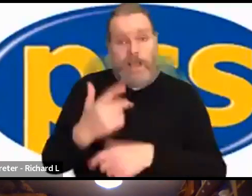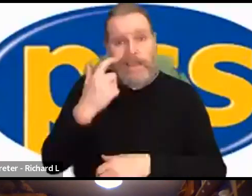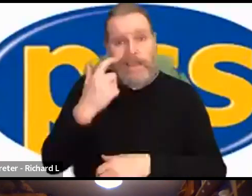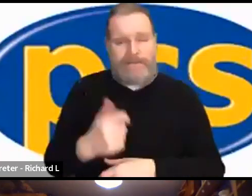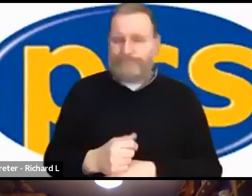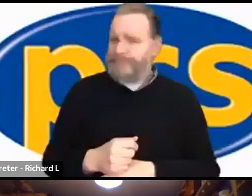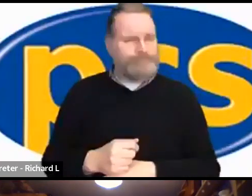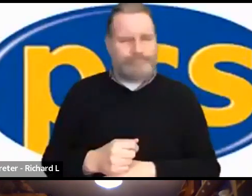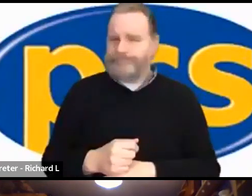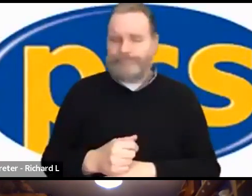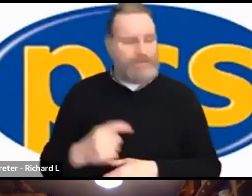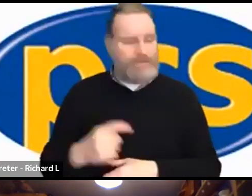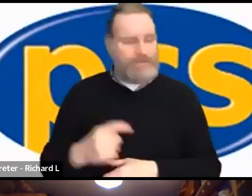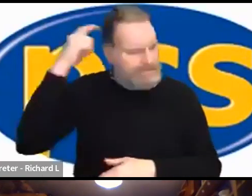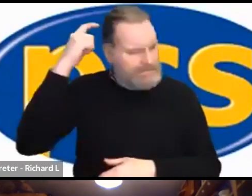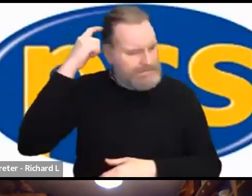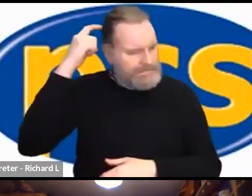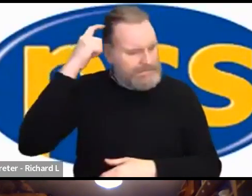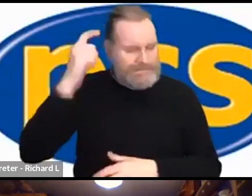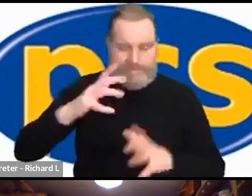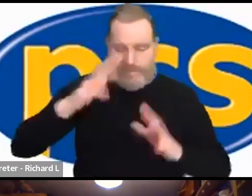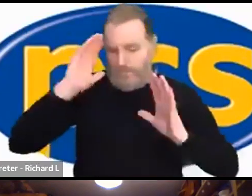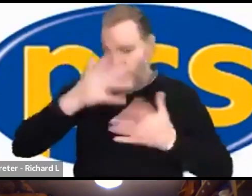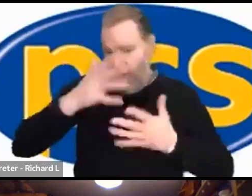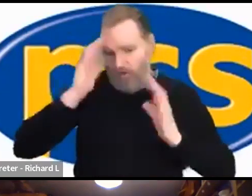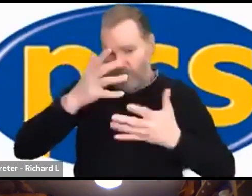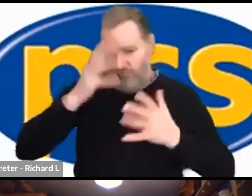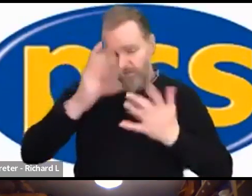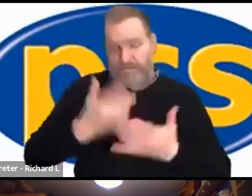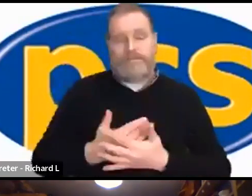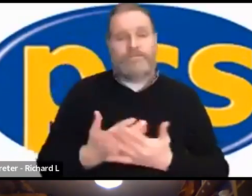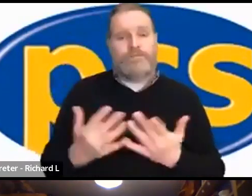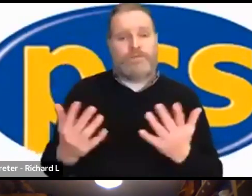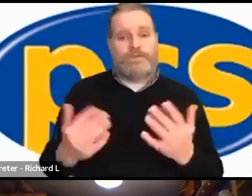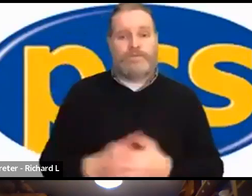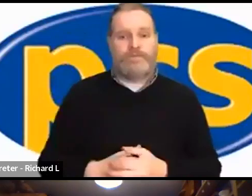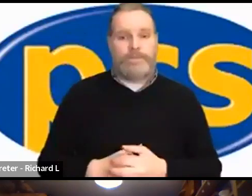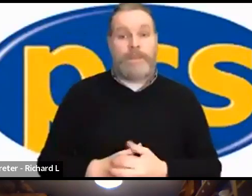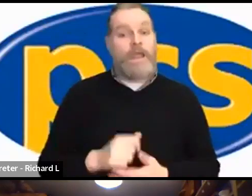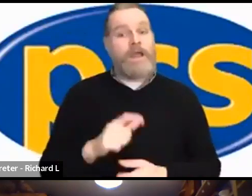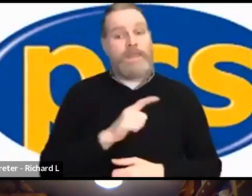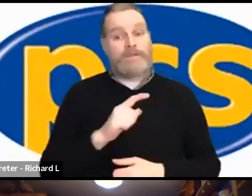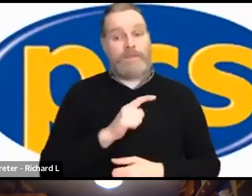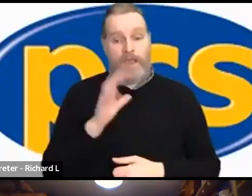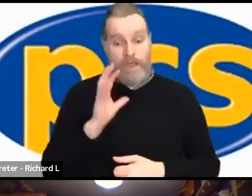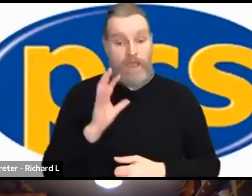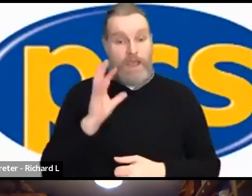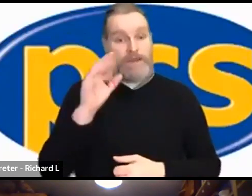like we want we want to if we've got all these worries? In the background In the background. So these are